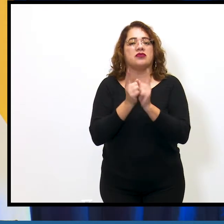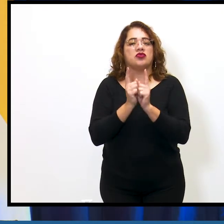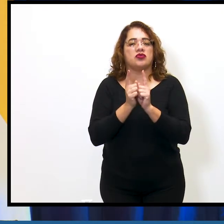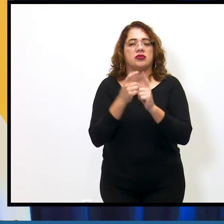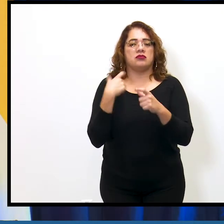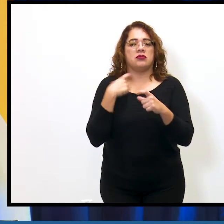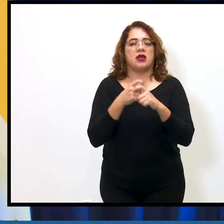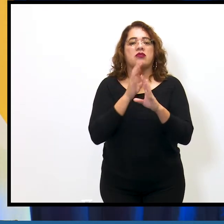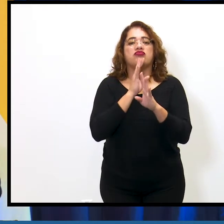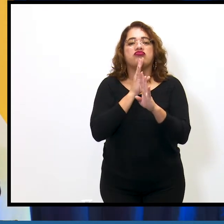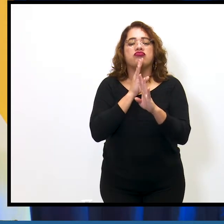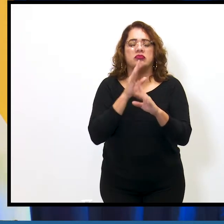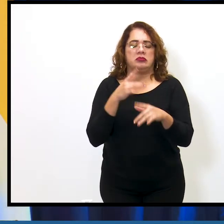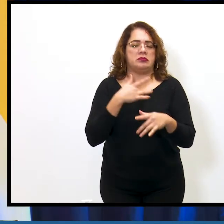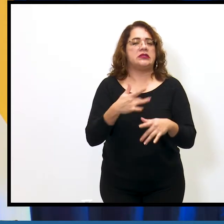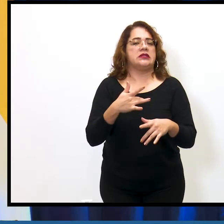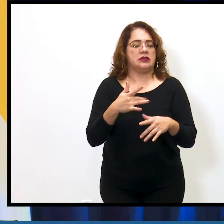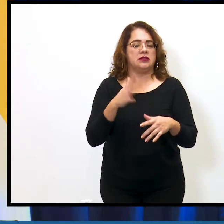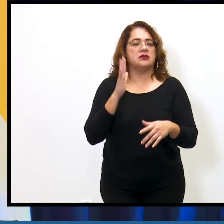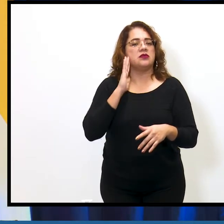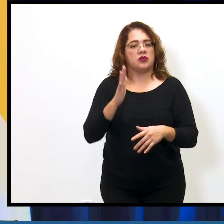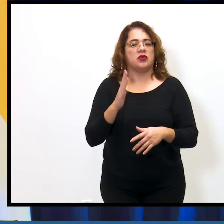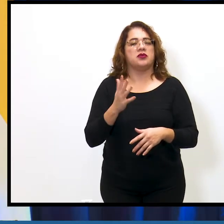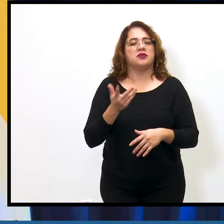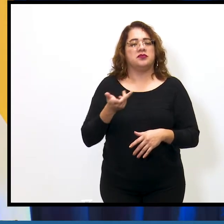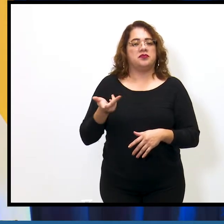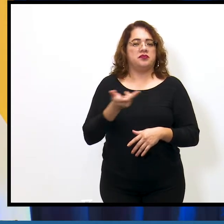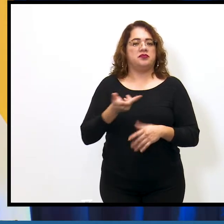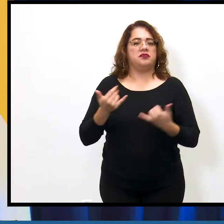as we always do and there'll be an opportunity for the press to ask any questions